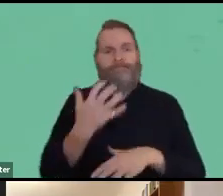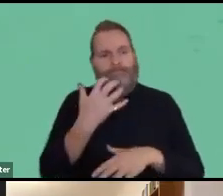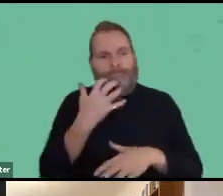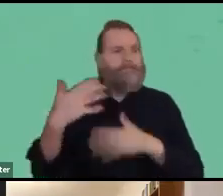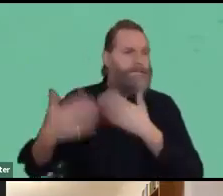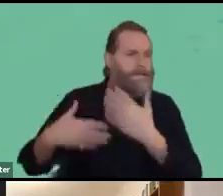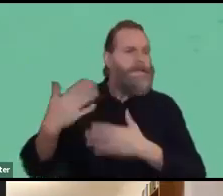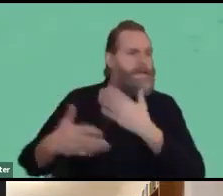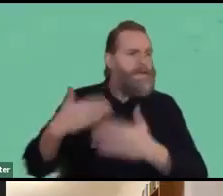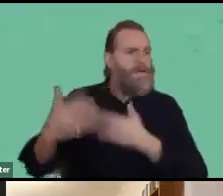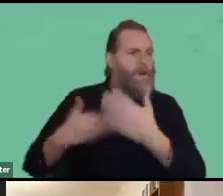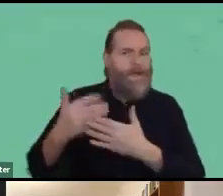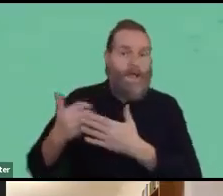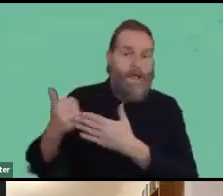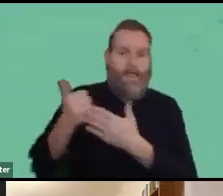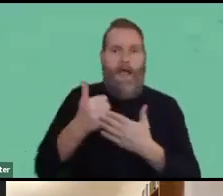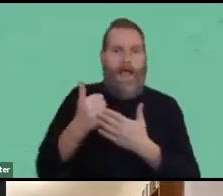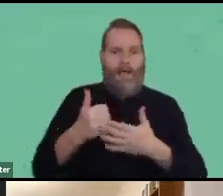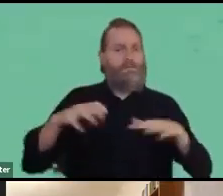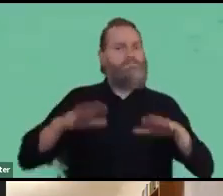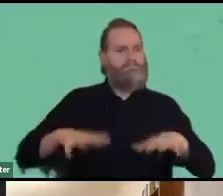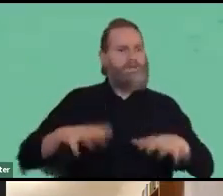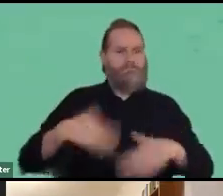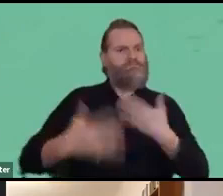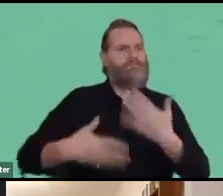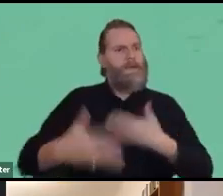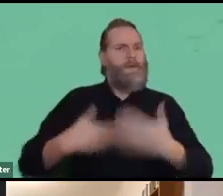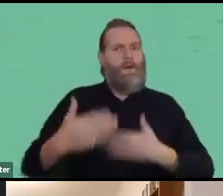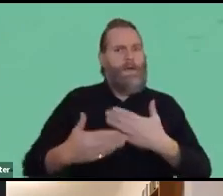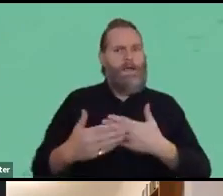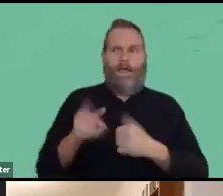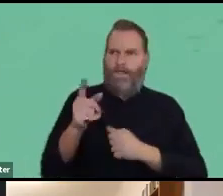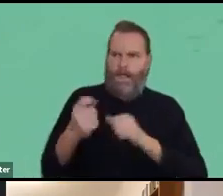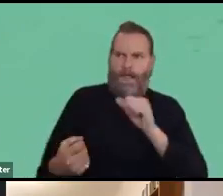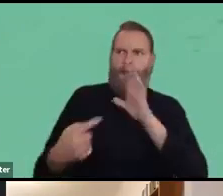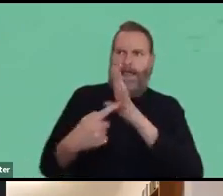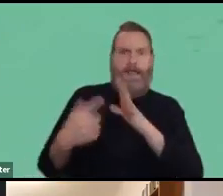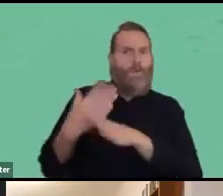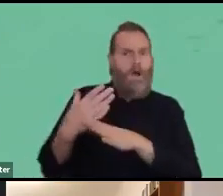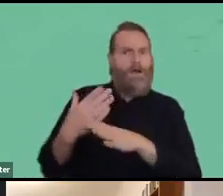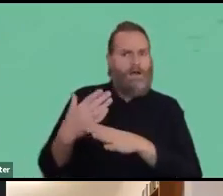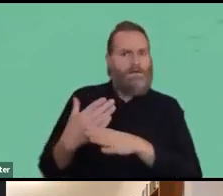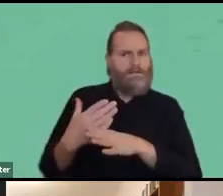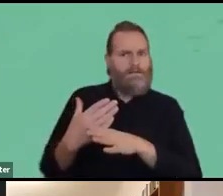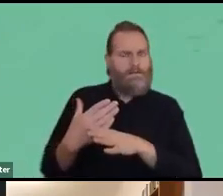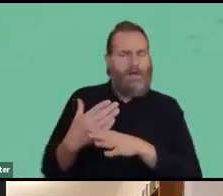the pandemic that it was civil servants were part of key workers too under enormous strain